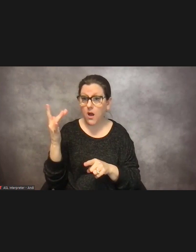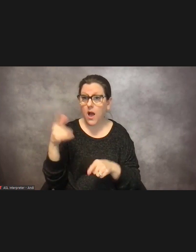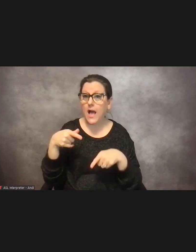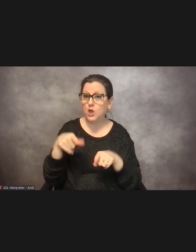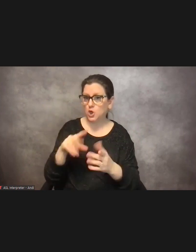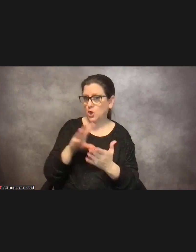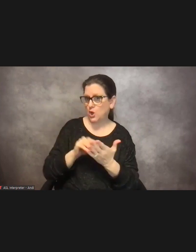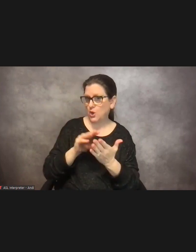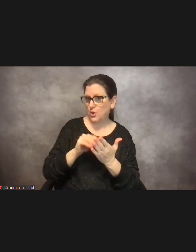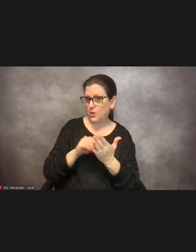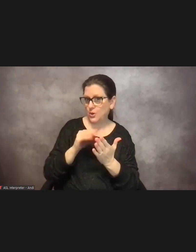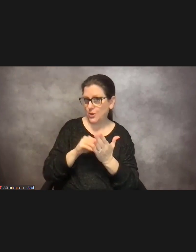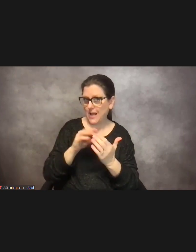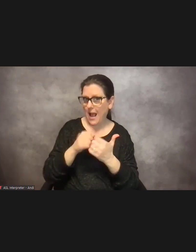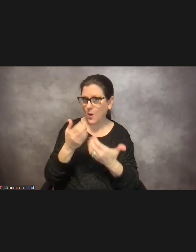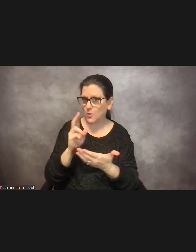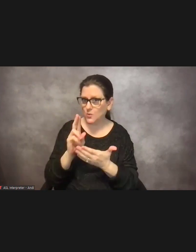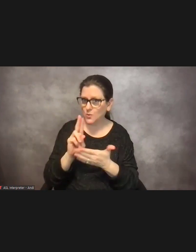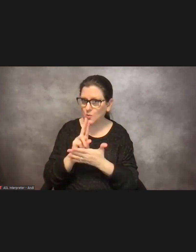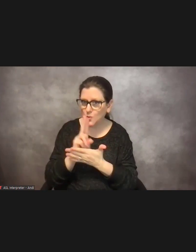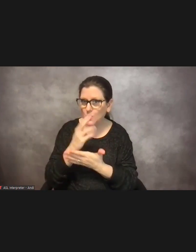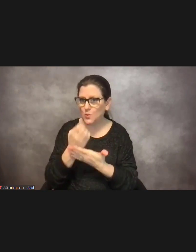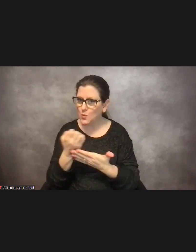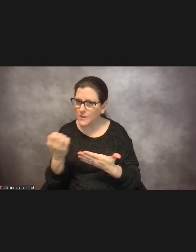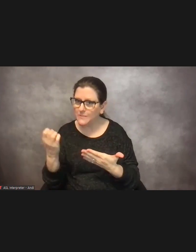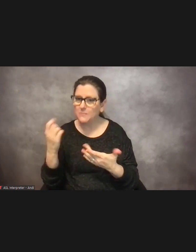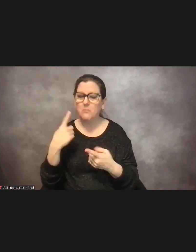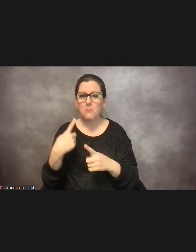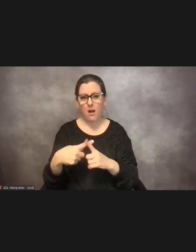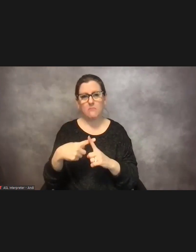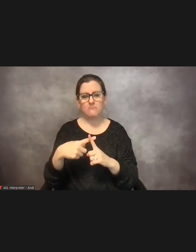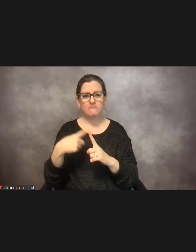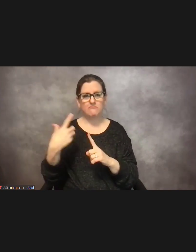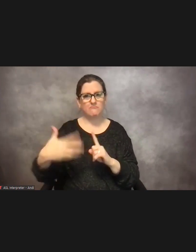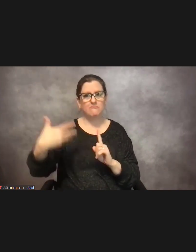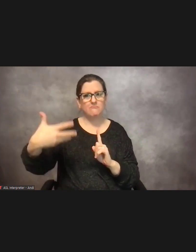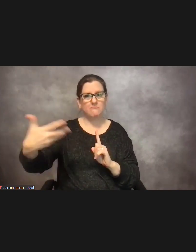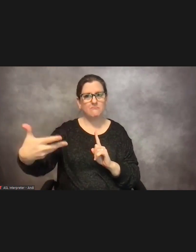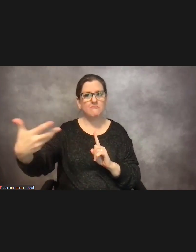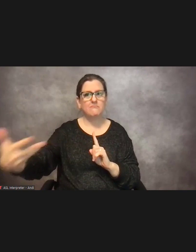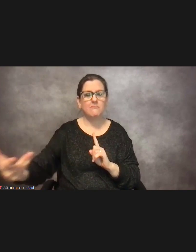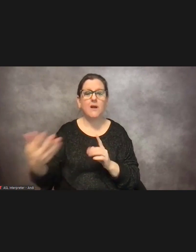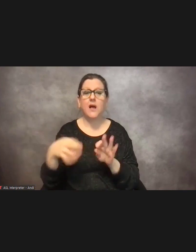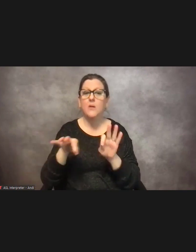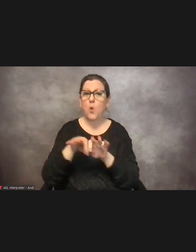during your learning process, as well as, really, on a regular basis,